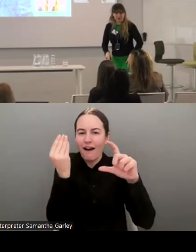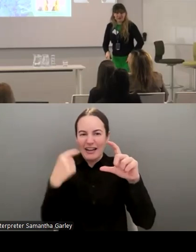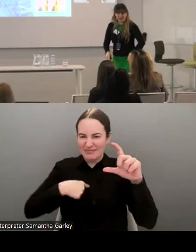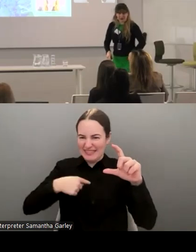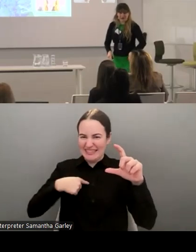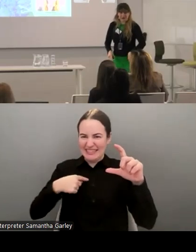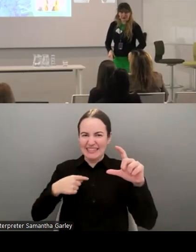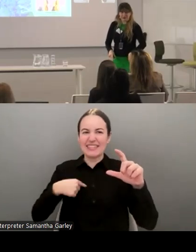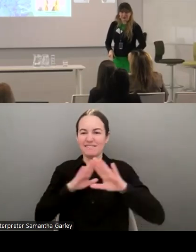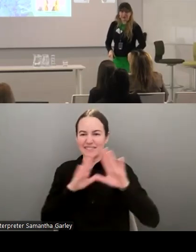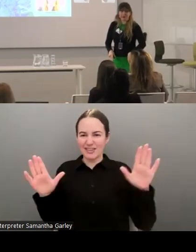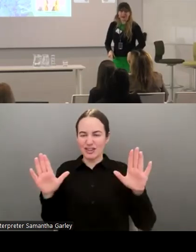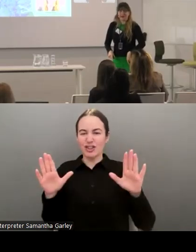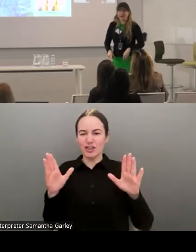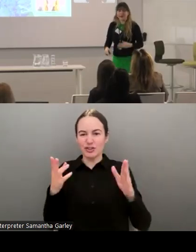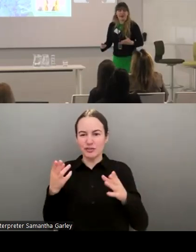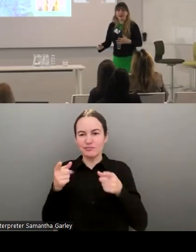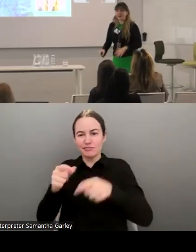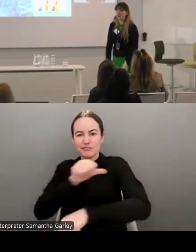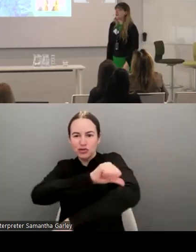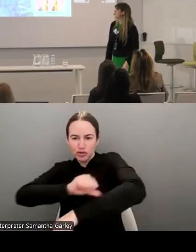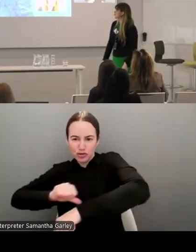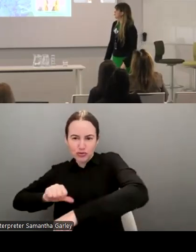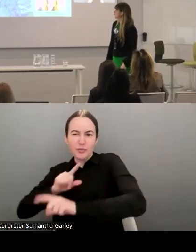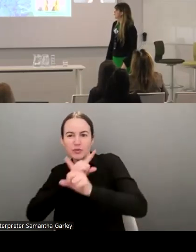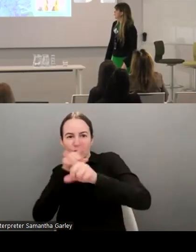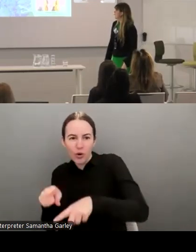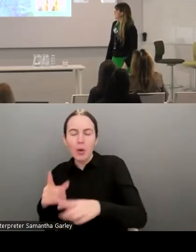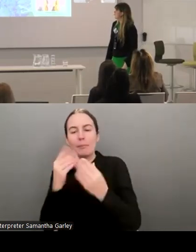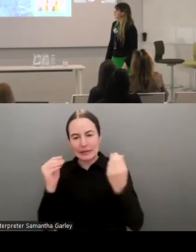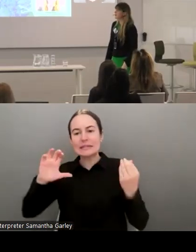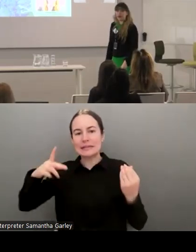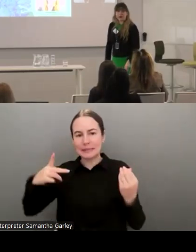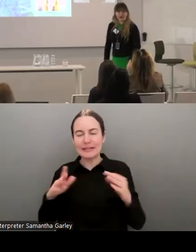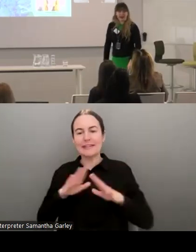So many of us with cerebral palsy have undergone a lot of surgeries, throughout our lives